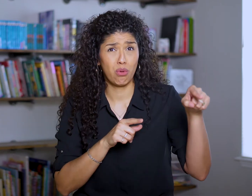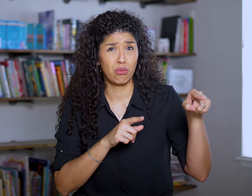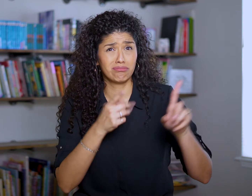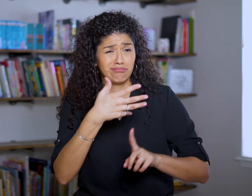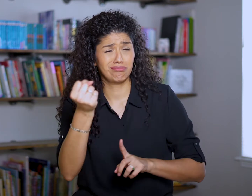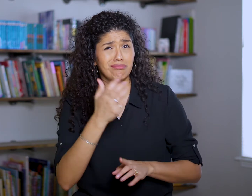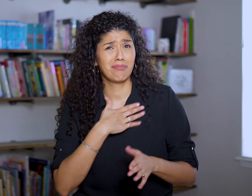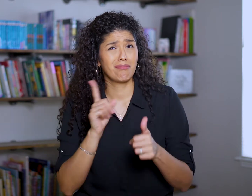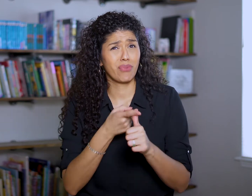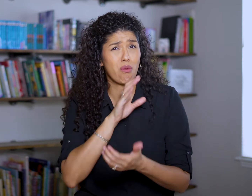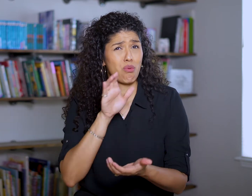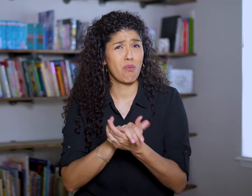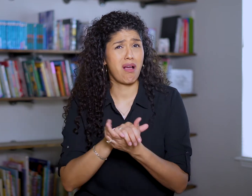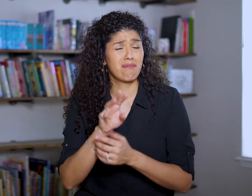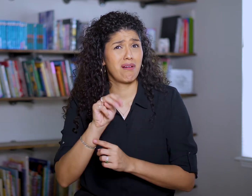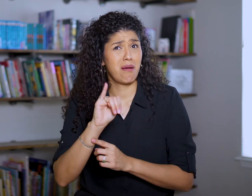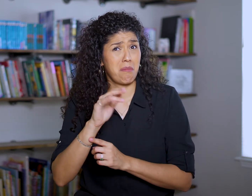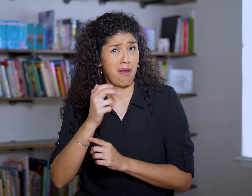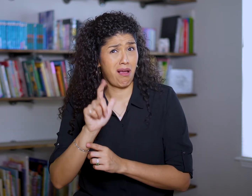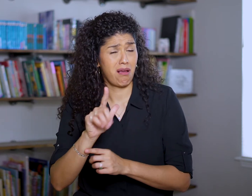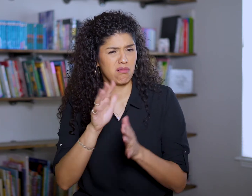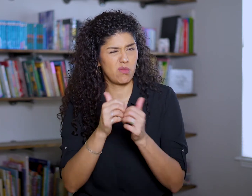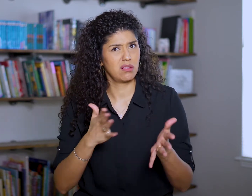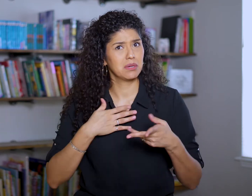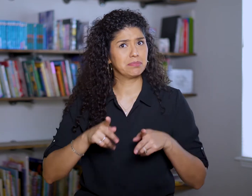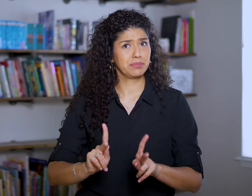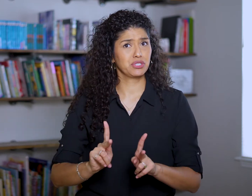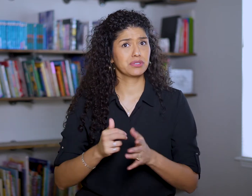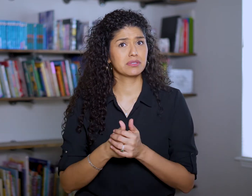took my first wife, Michal, away from me without my consent?